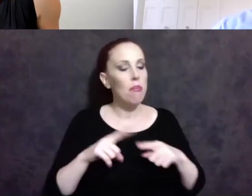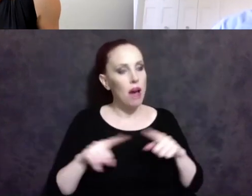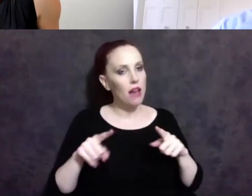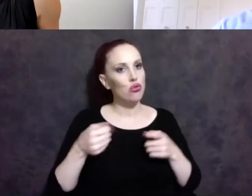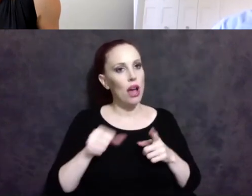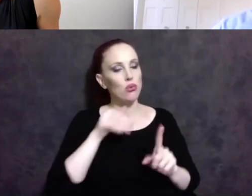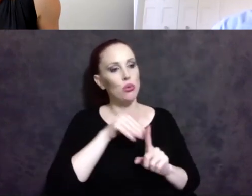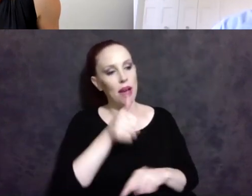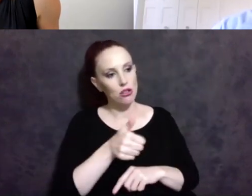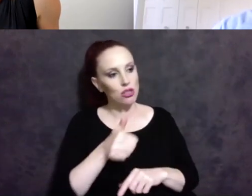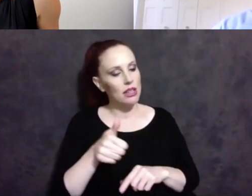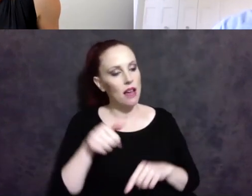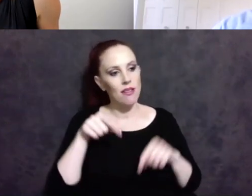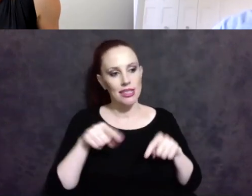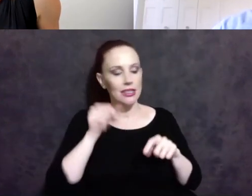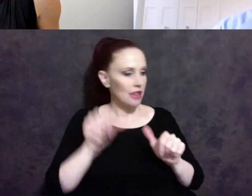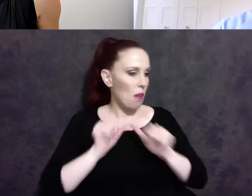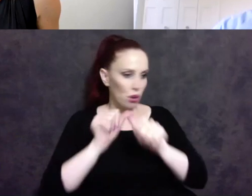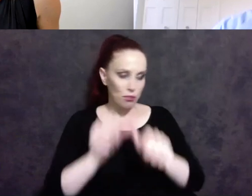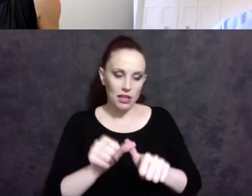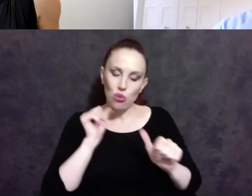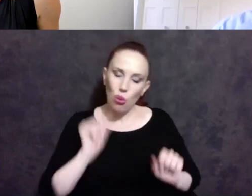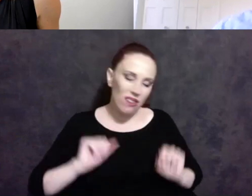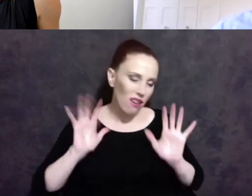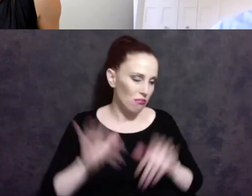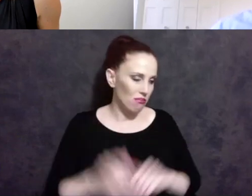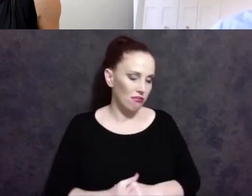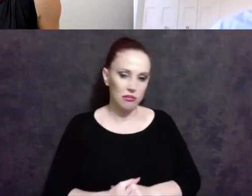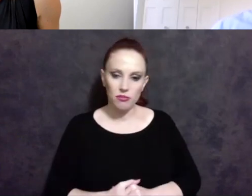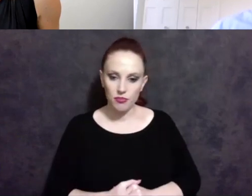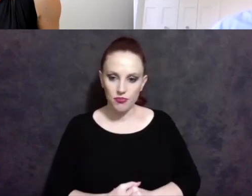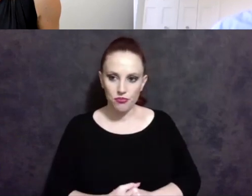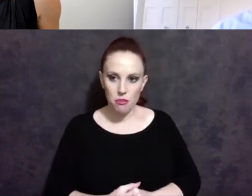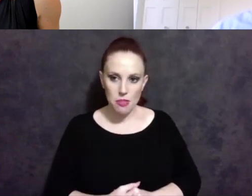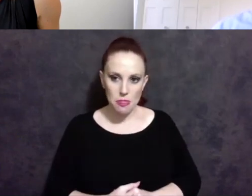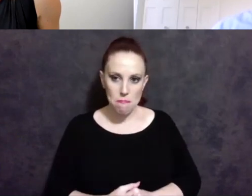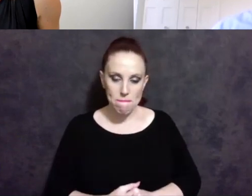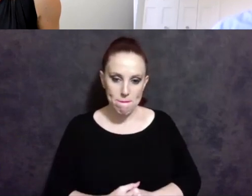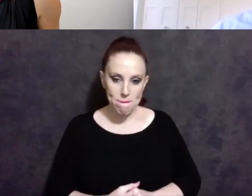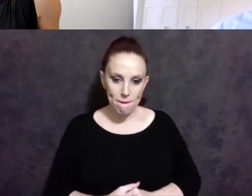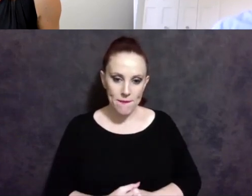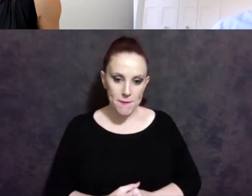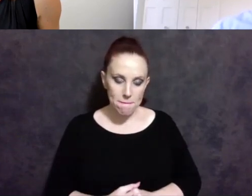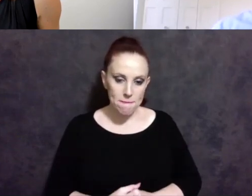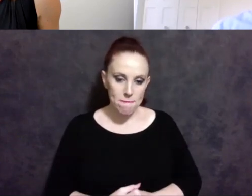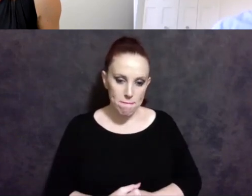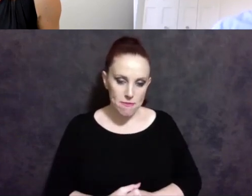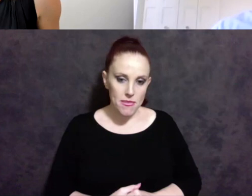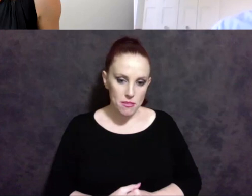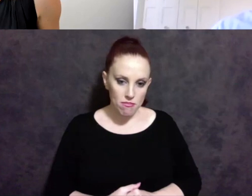that. And don't give up. Don't give up. As I am blanking on his name but an African American